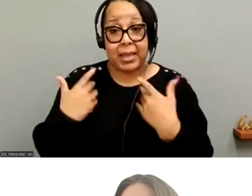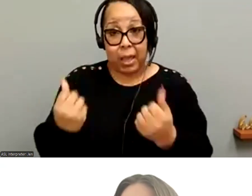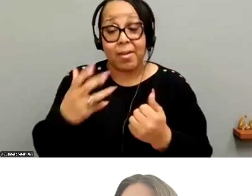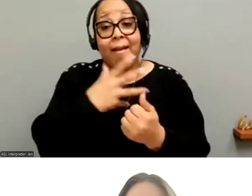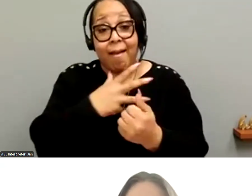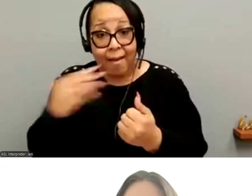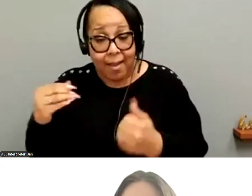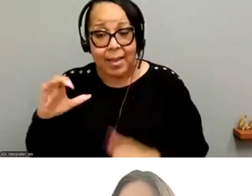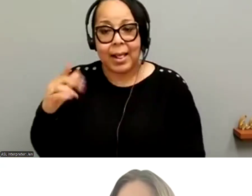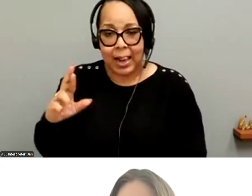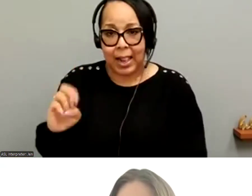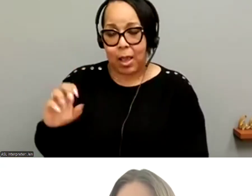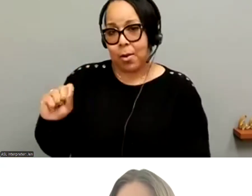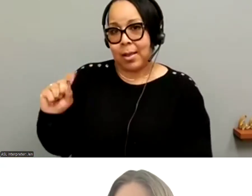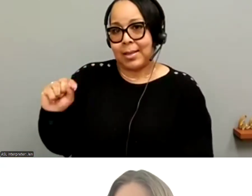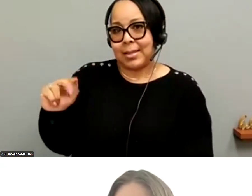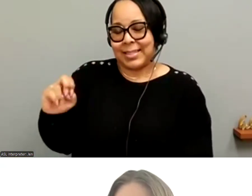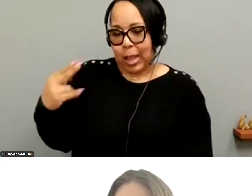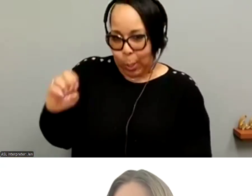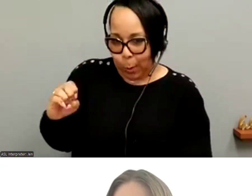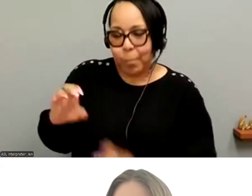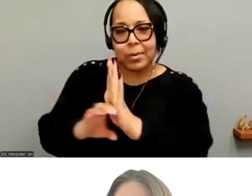13:15:42 Clare Stanhope, the Director of 13:15:44 Accessibility Services in